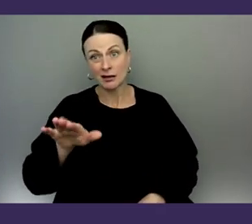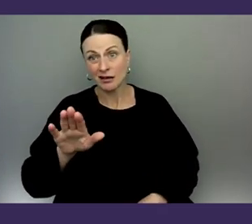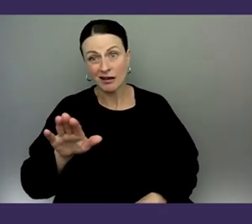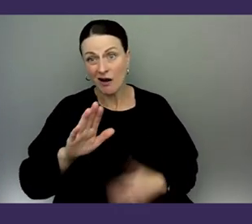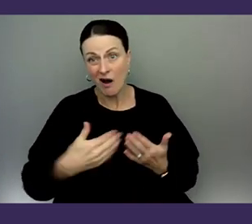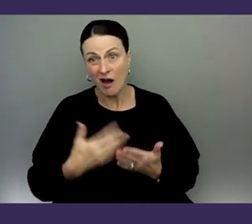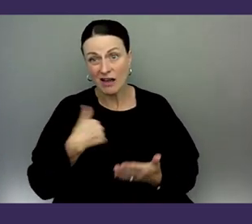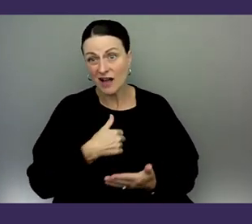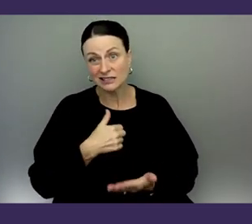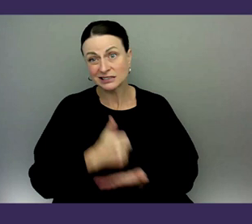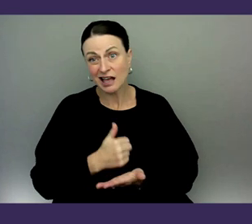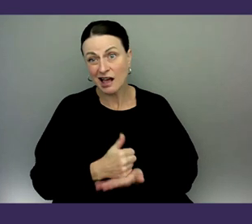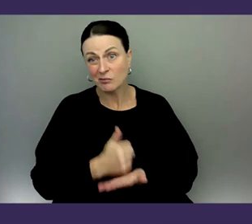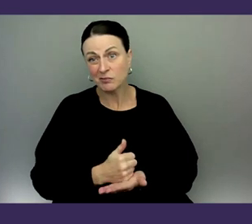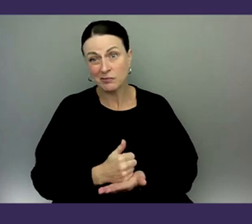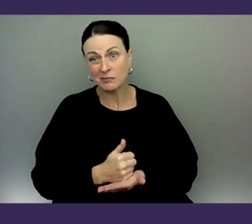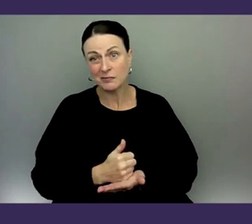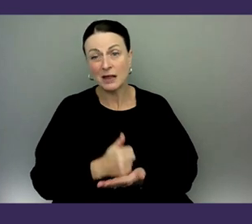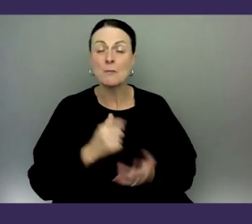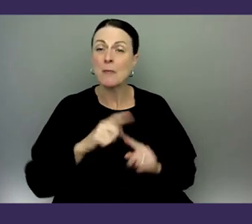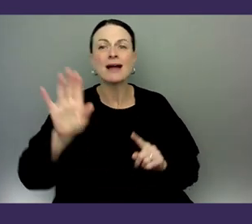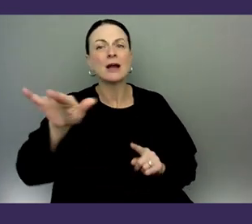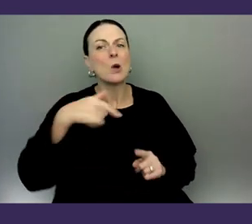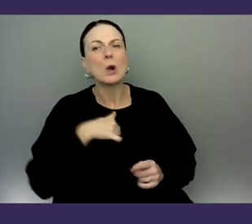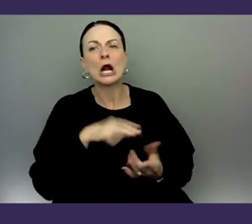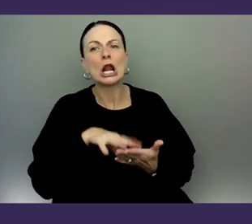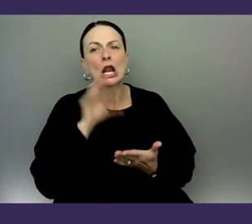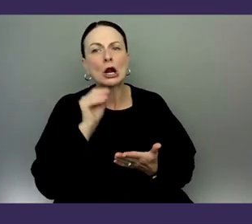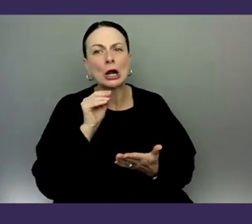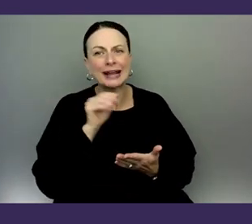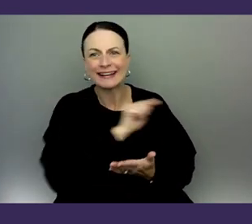and all of us are learning how to include Karla